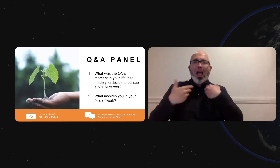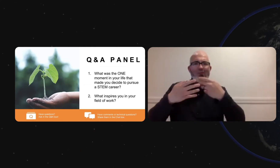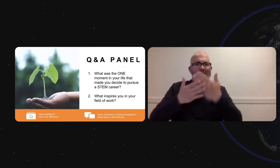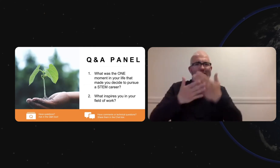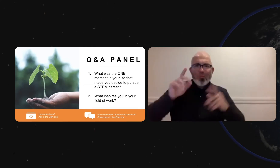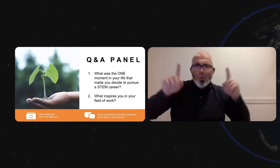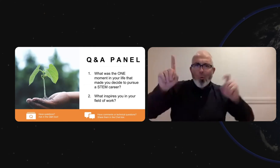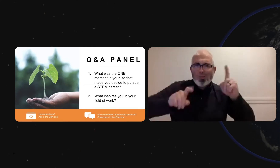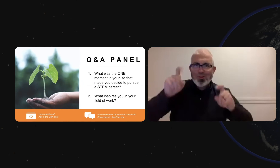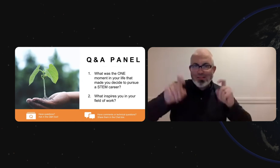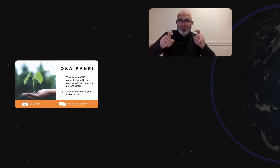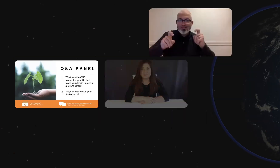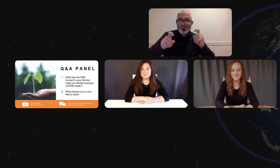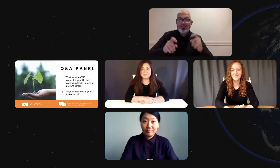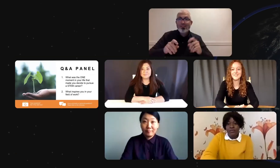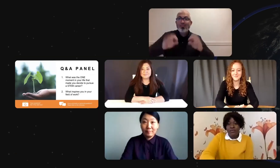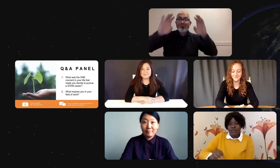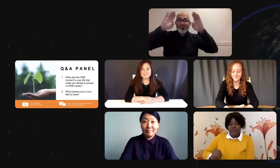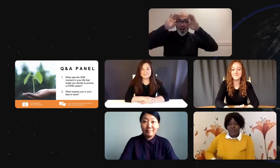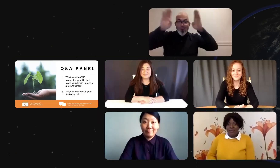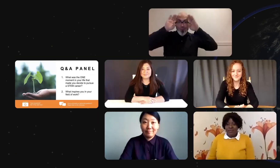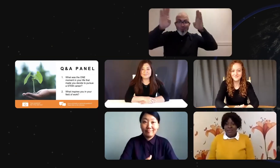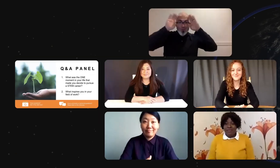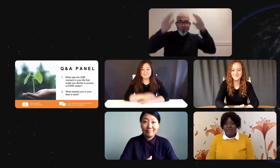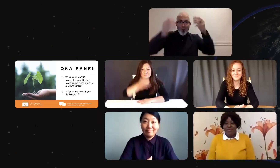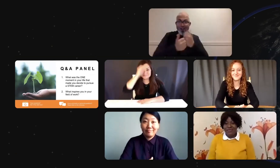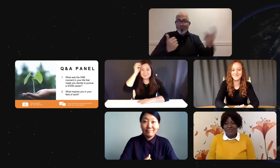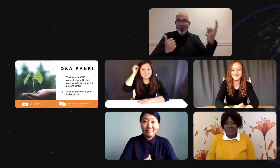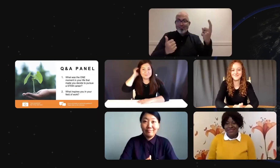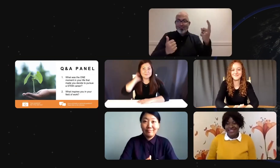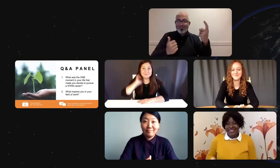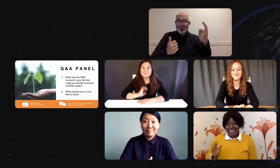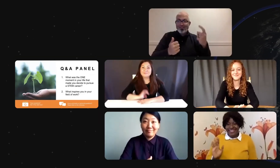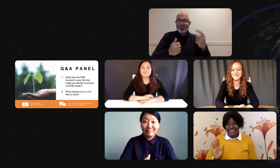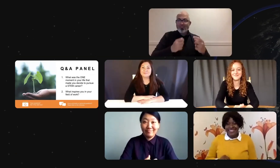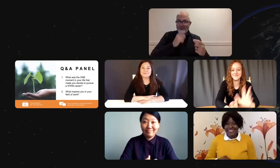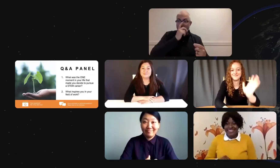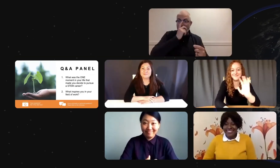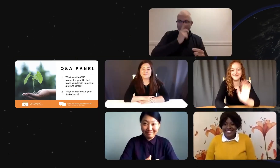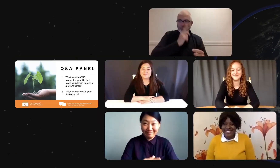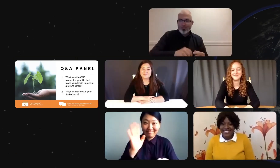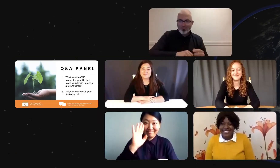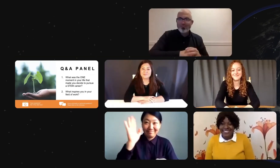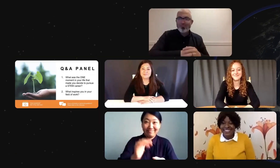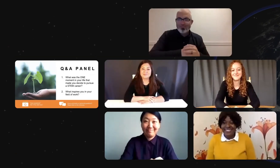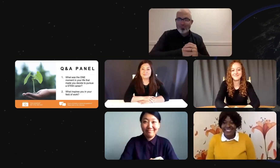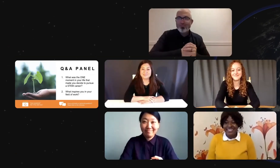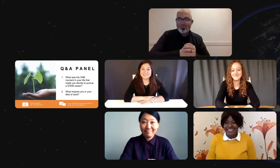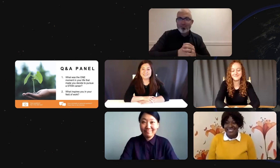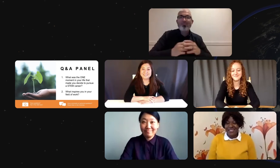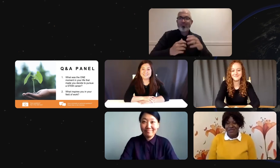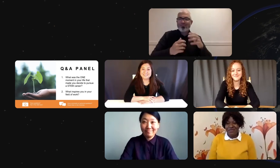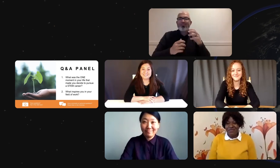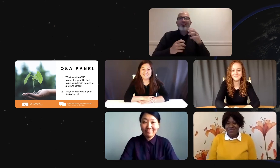We've had questions come in! I see your windows open again.